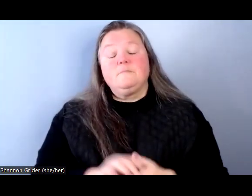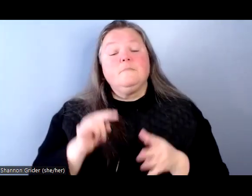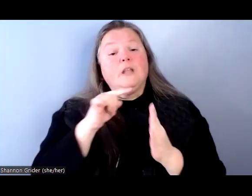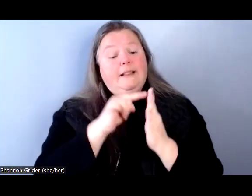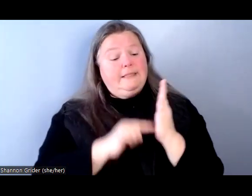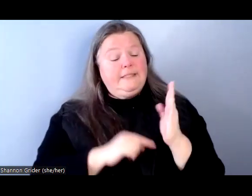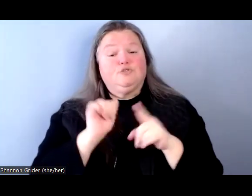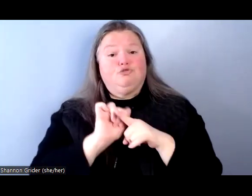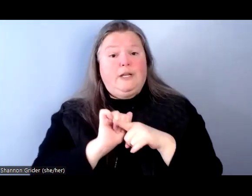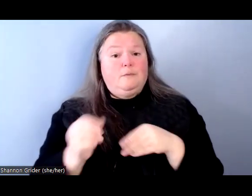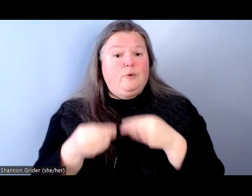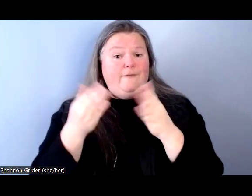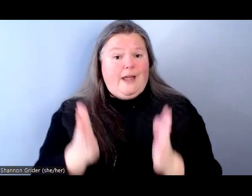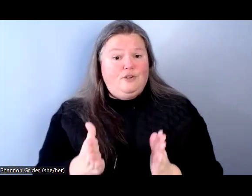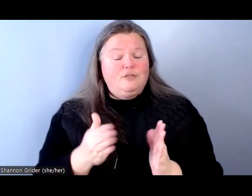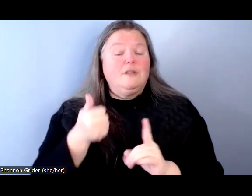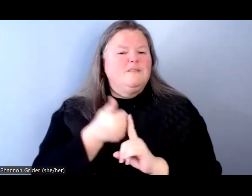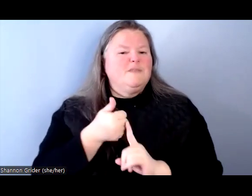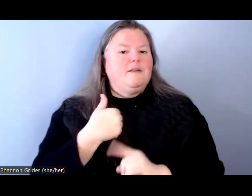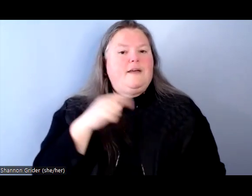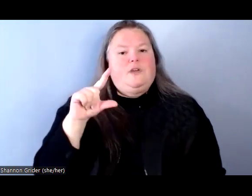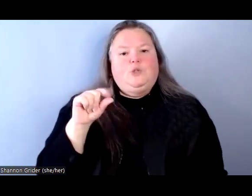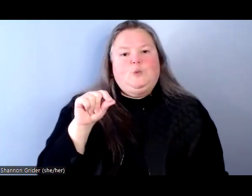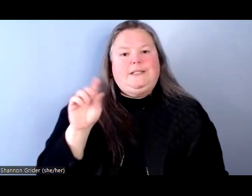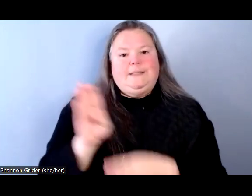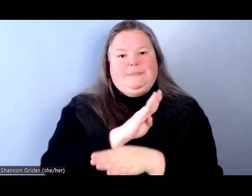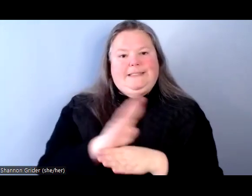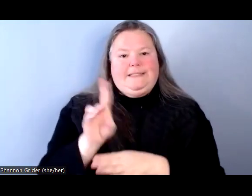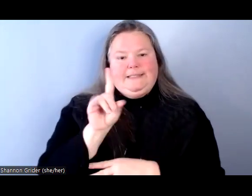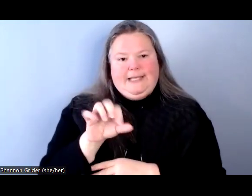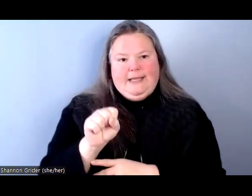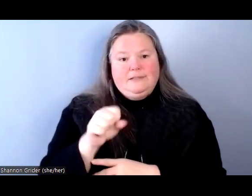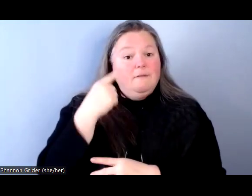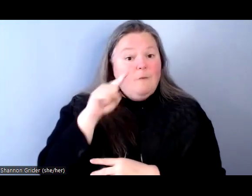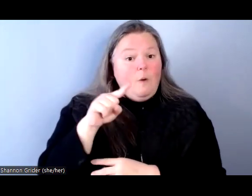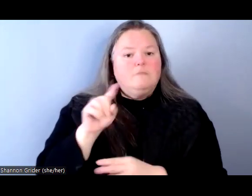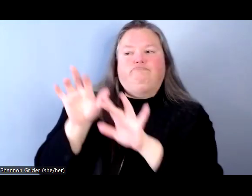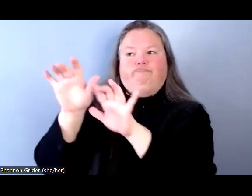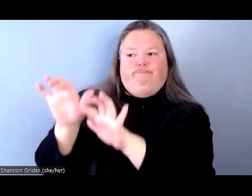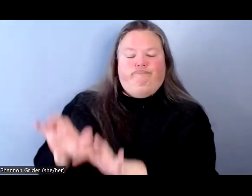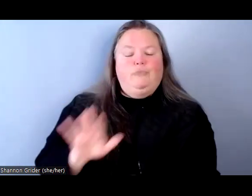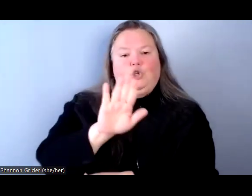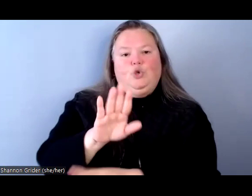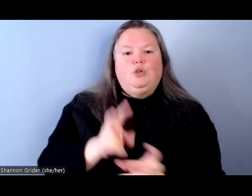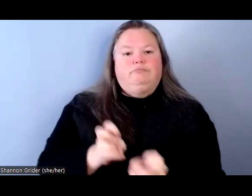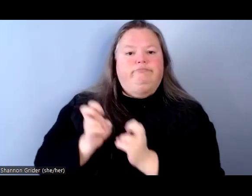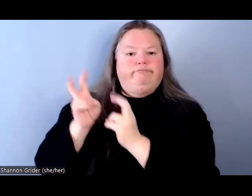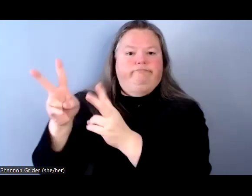Training providers have twenty business days to enter your